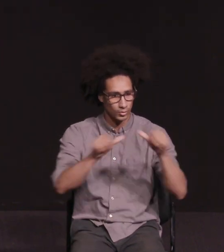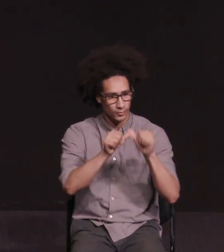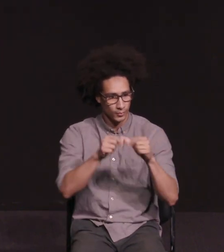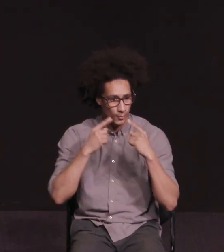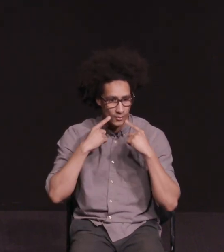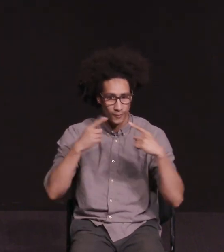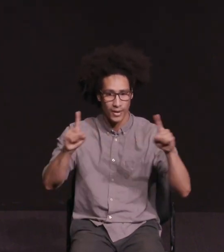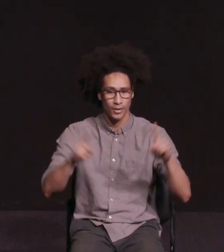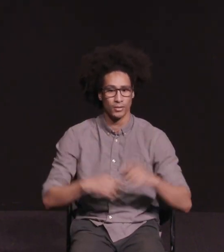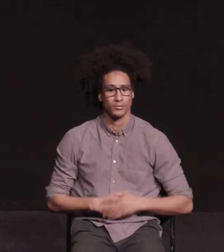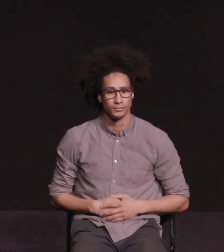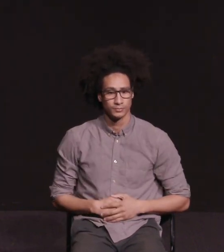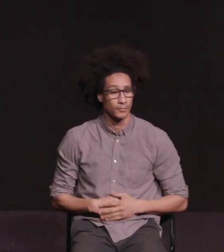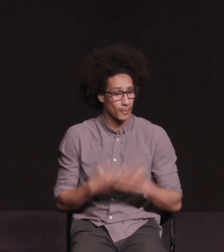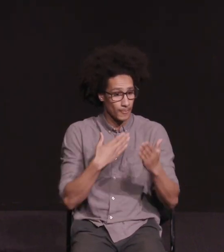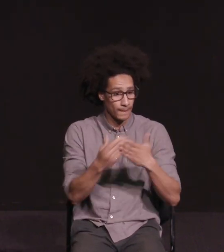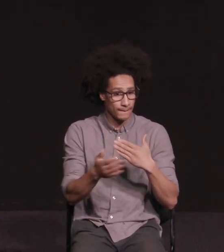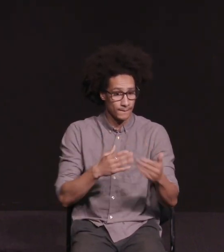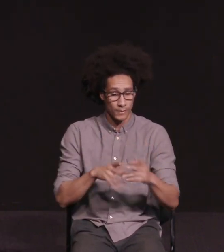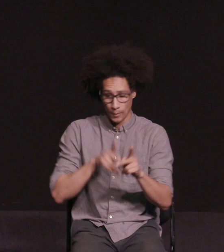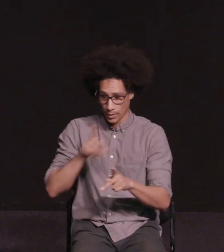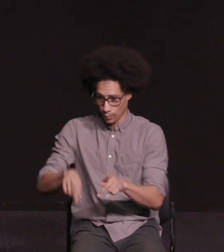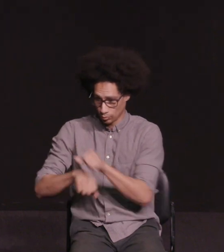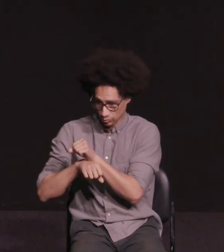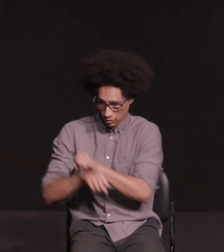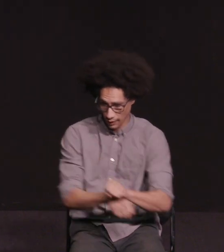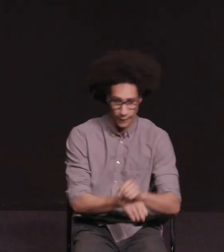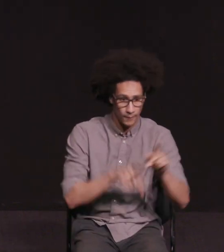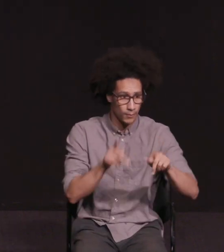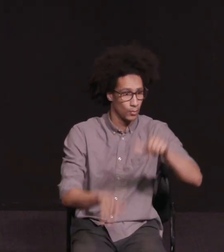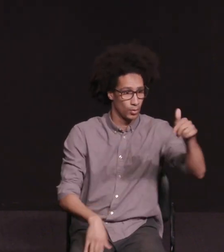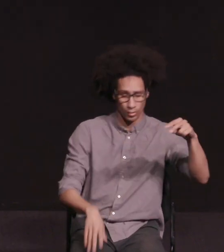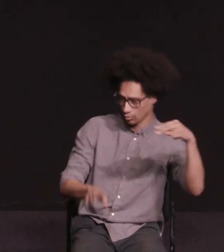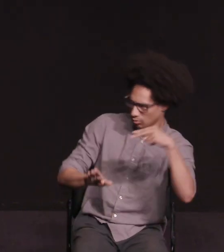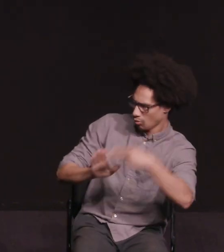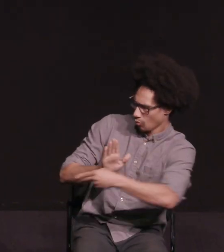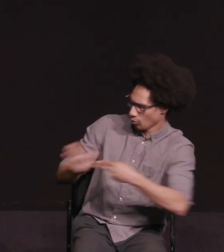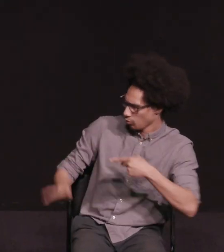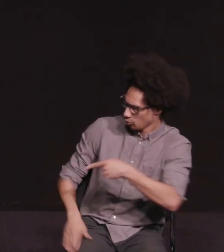Though enslaved people were labeled illiterate, many were